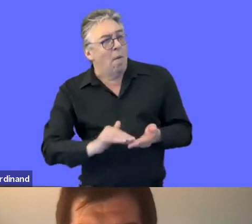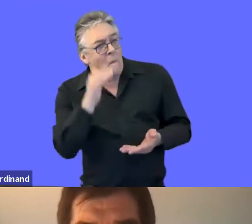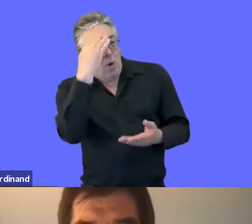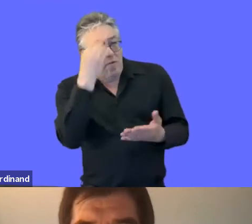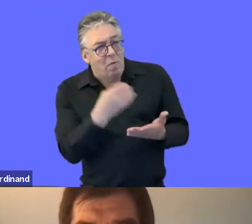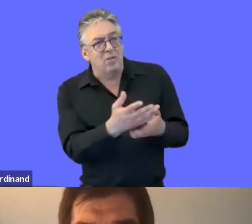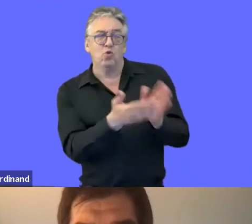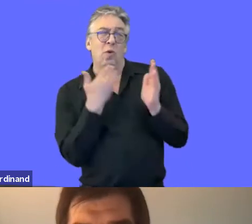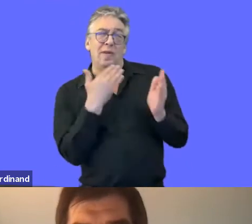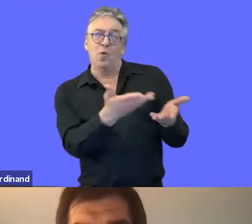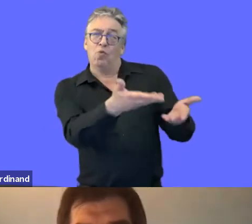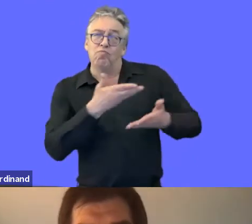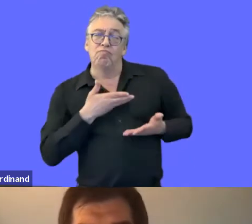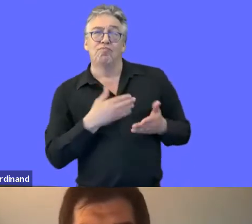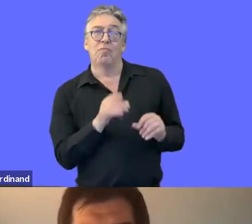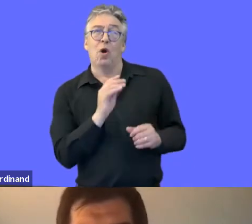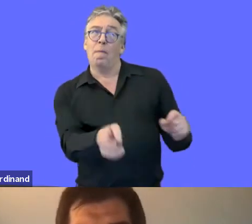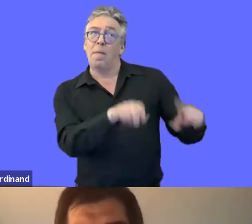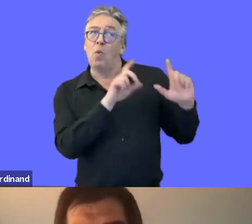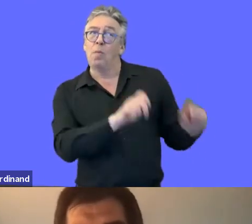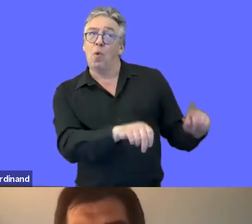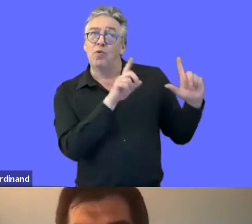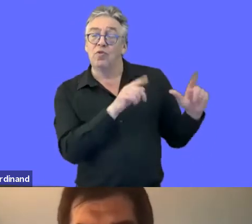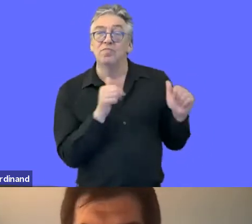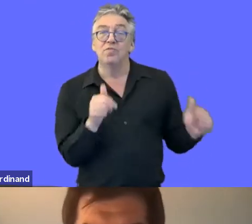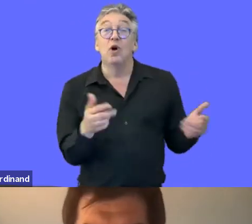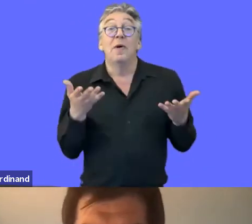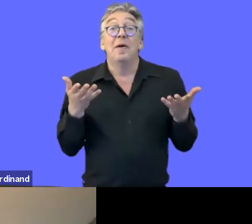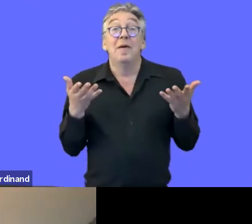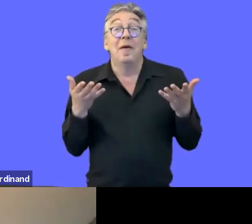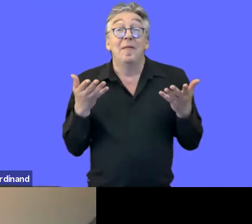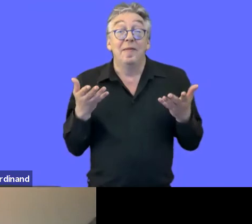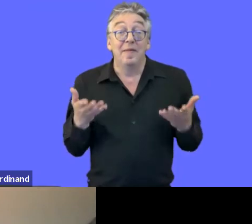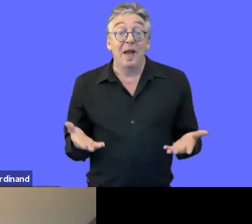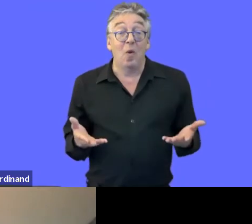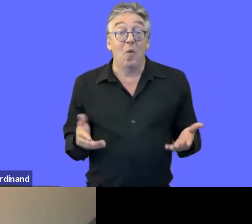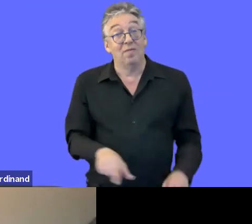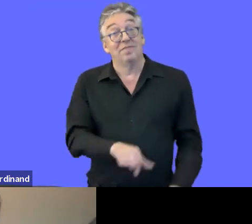So let's go now as good practice to the consideration